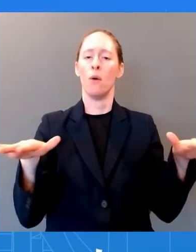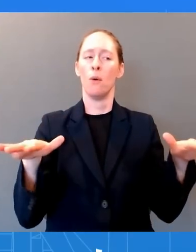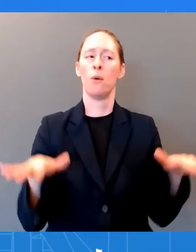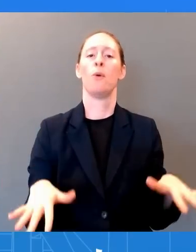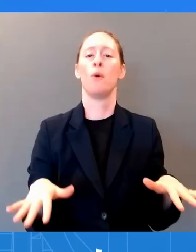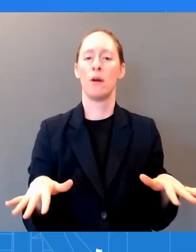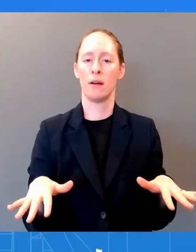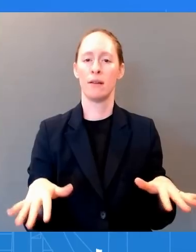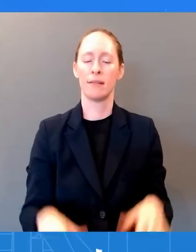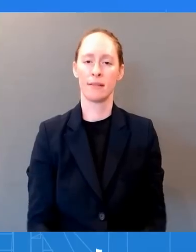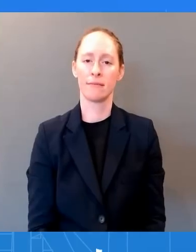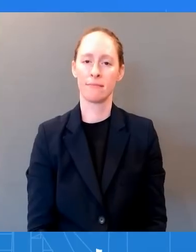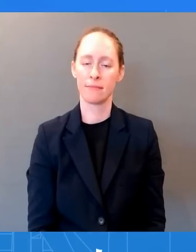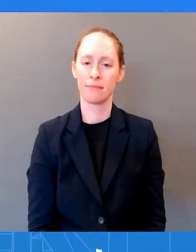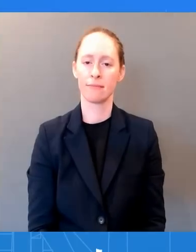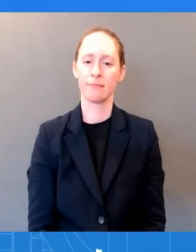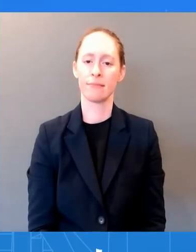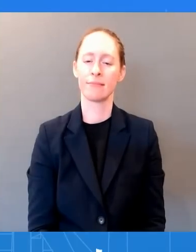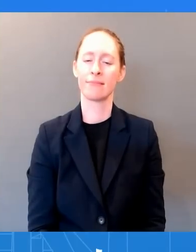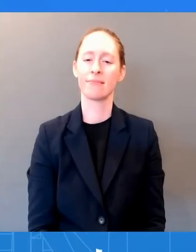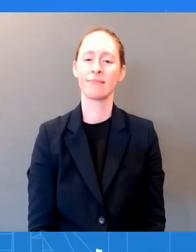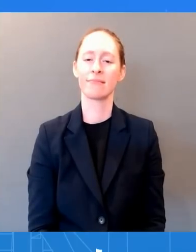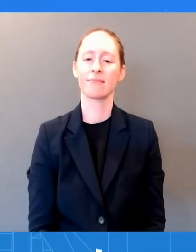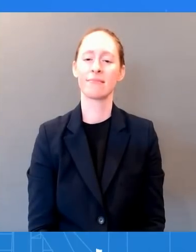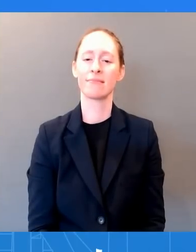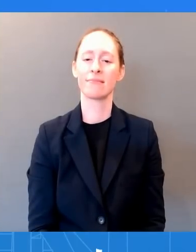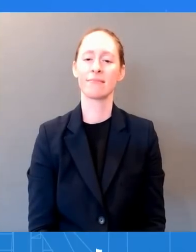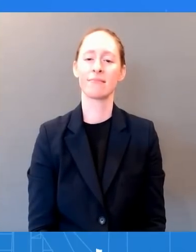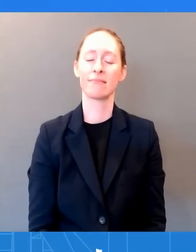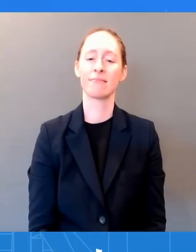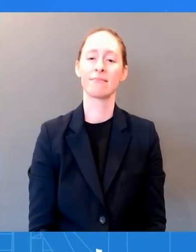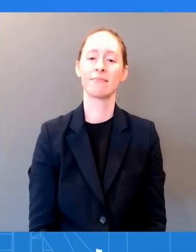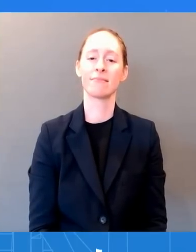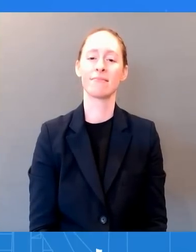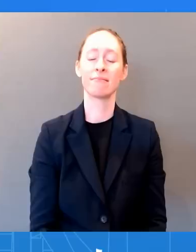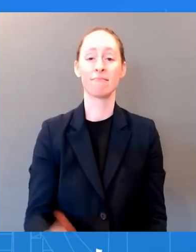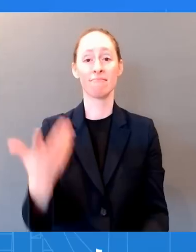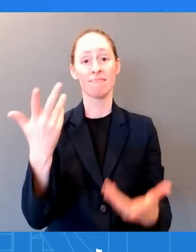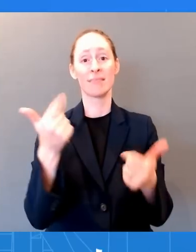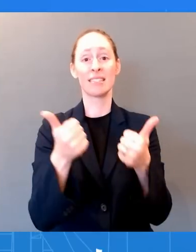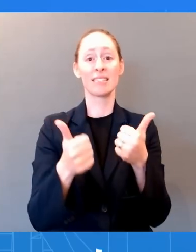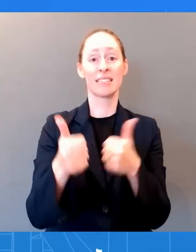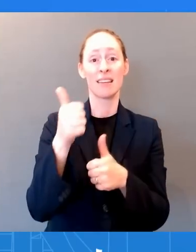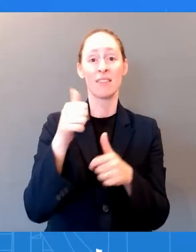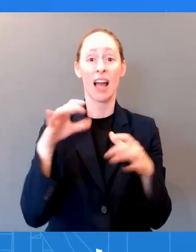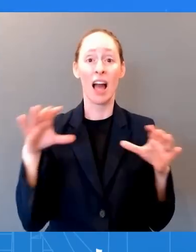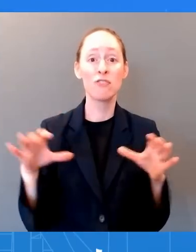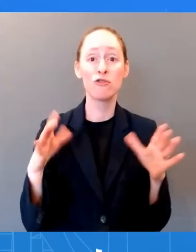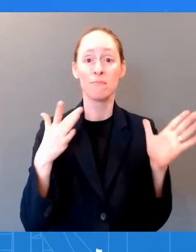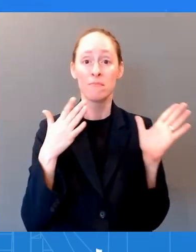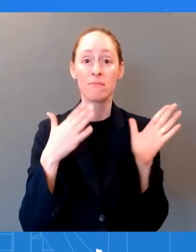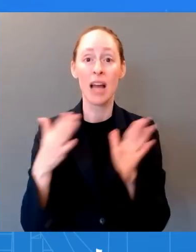as far as executive actions, certainly don't have anything to share to you -- for you at this time. But he has called -- he's called on Congress